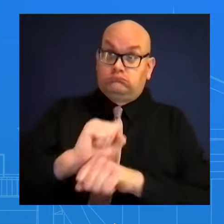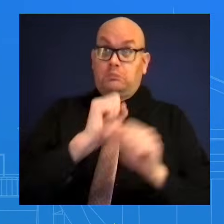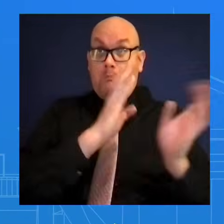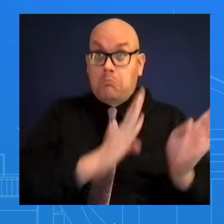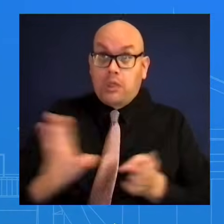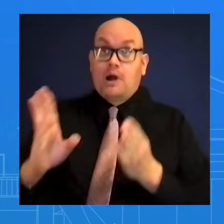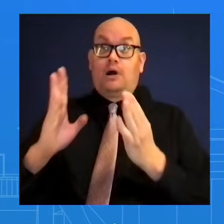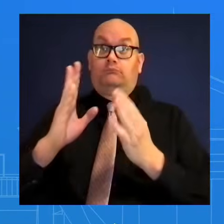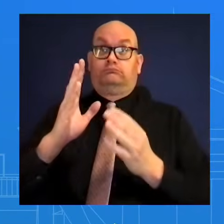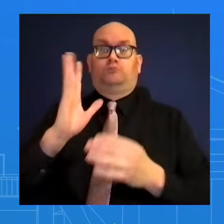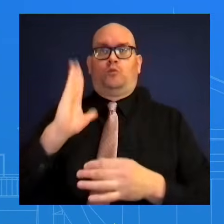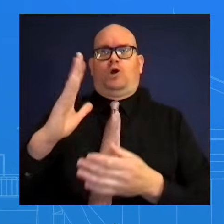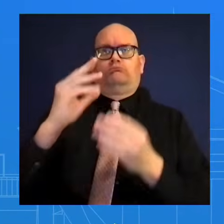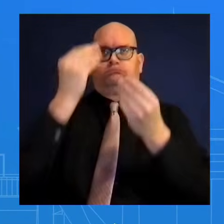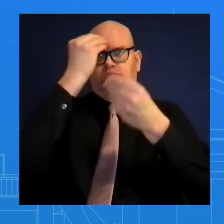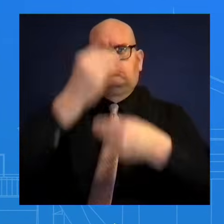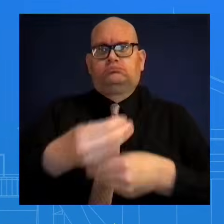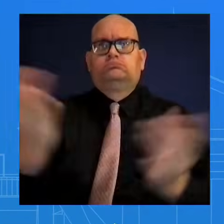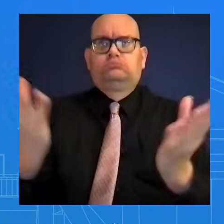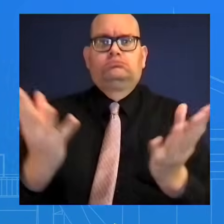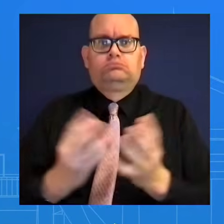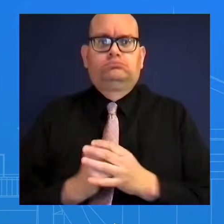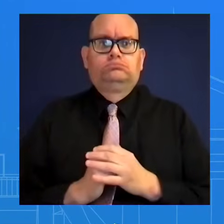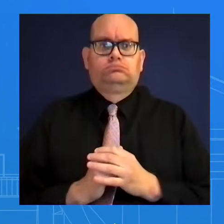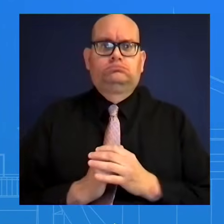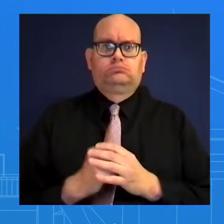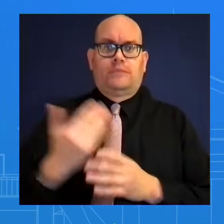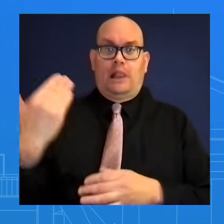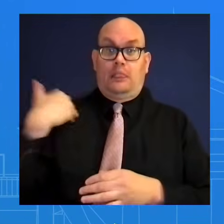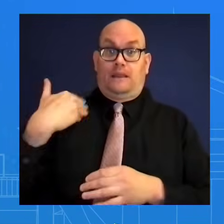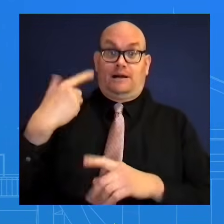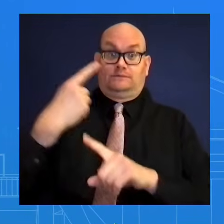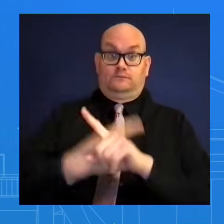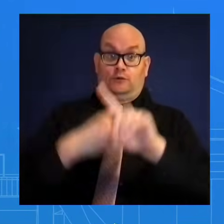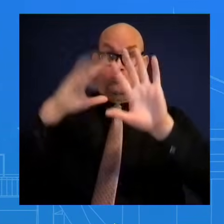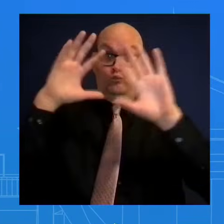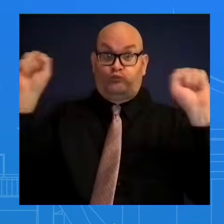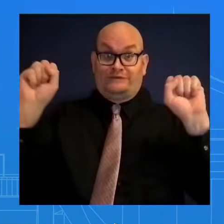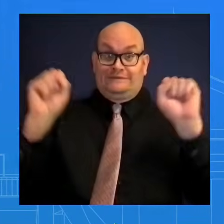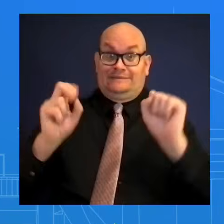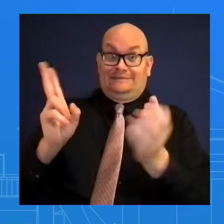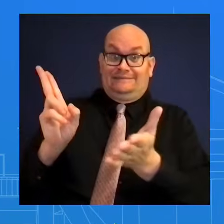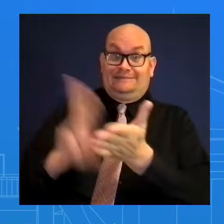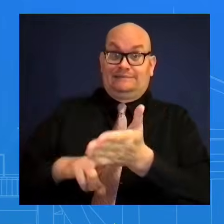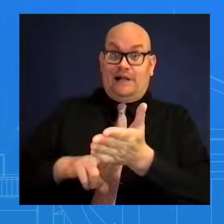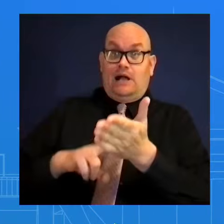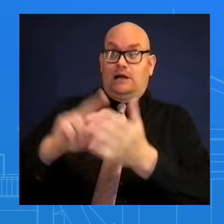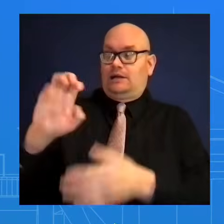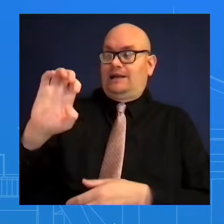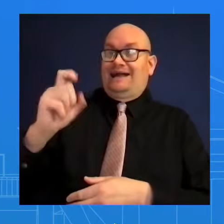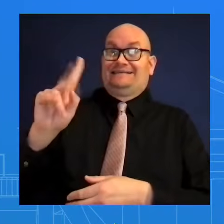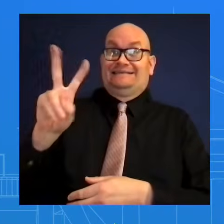The Press: I was just going -- so, last month, the President signed an executive order to address current and historical environmental injustices.